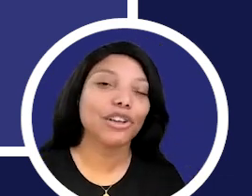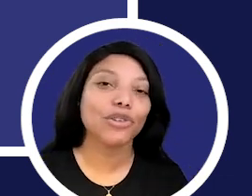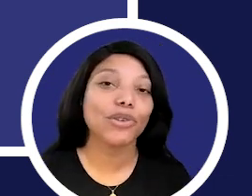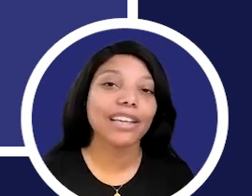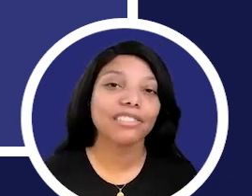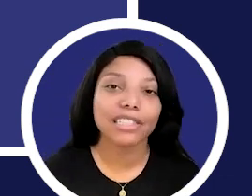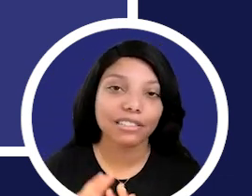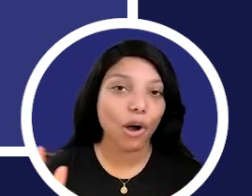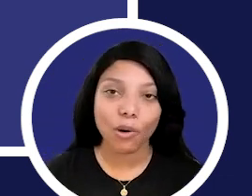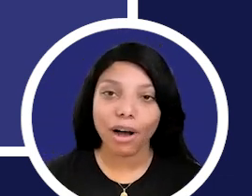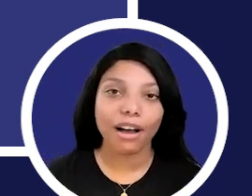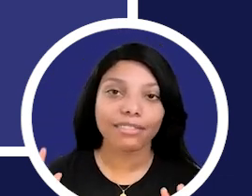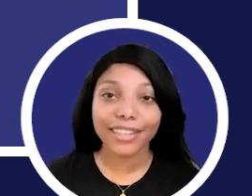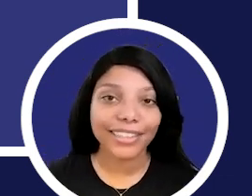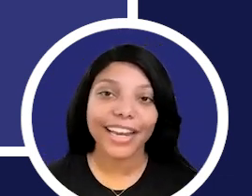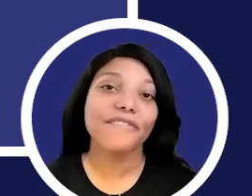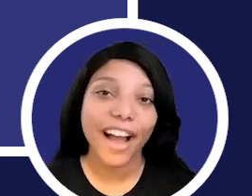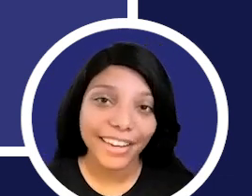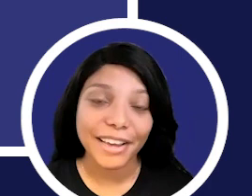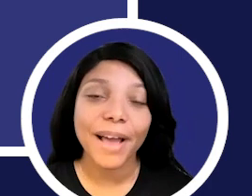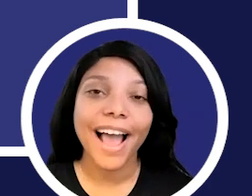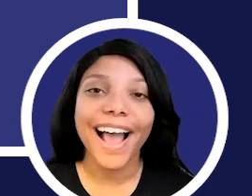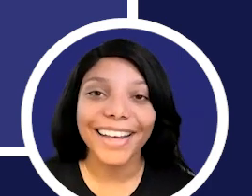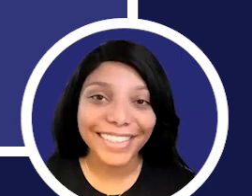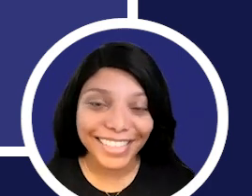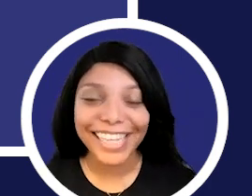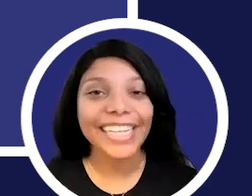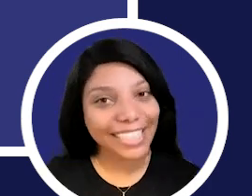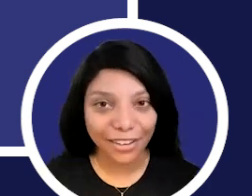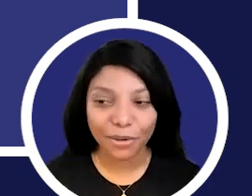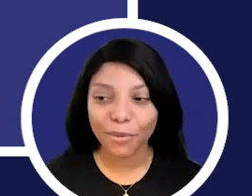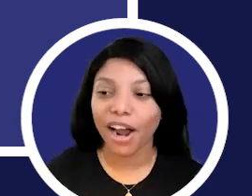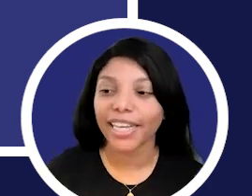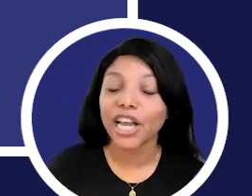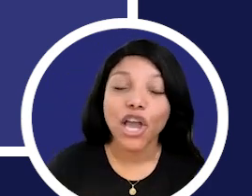so you can just go on LinkedIn and find him at LinkedIn, David Moradi.